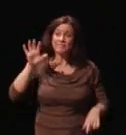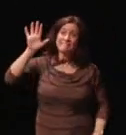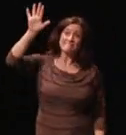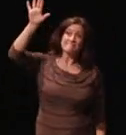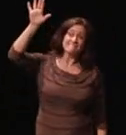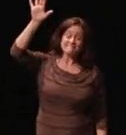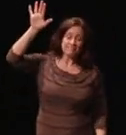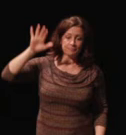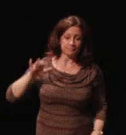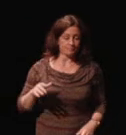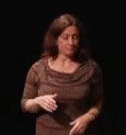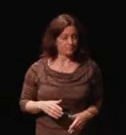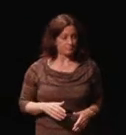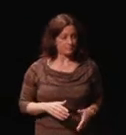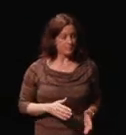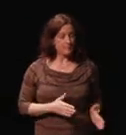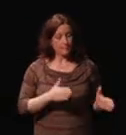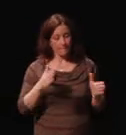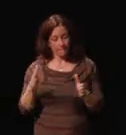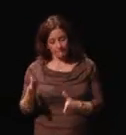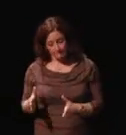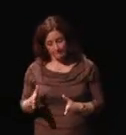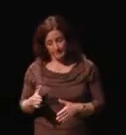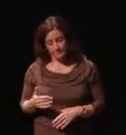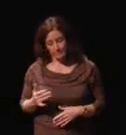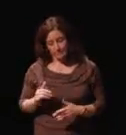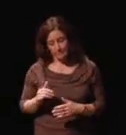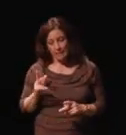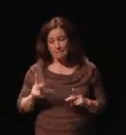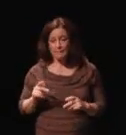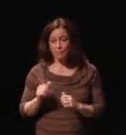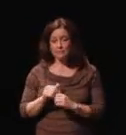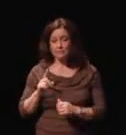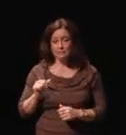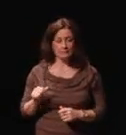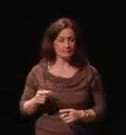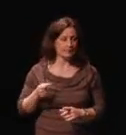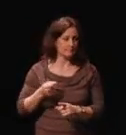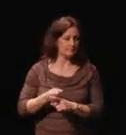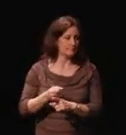What disables people in games can hit a massive range of people.